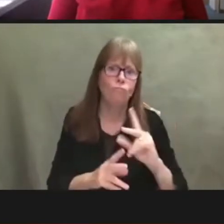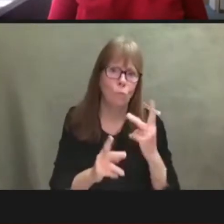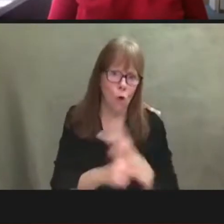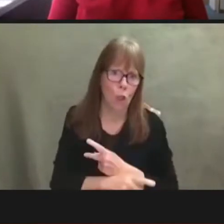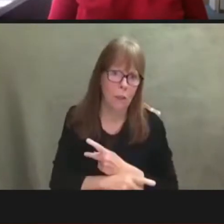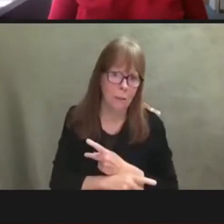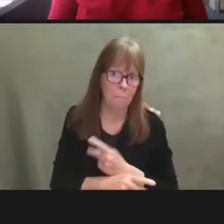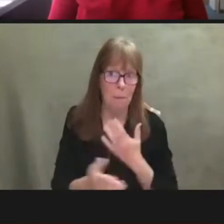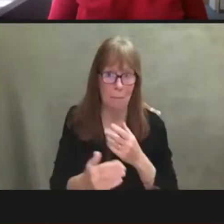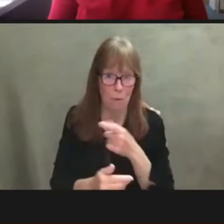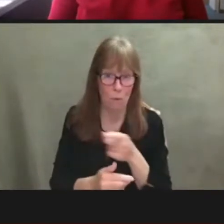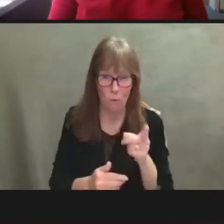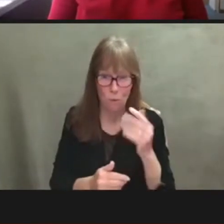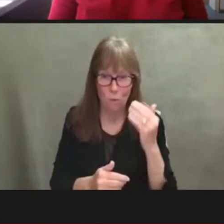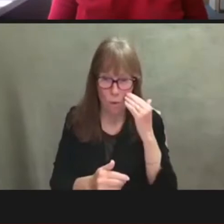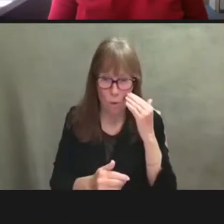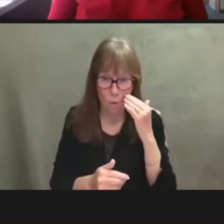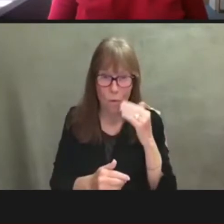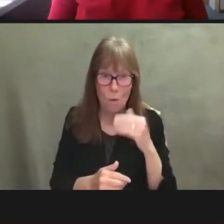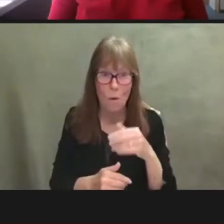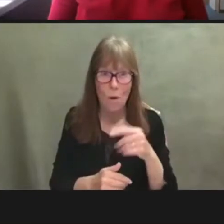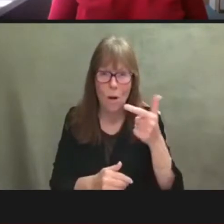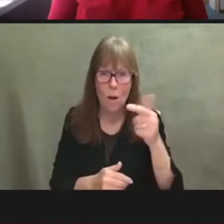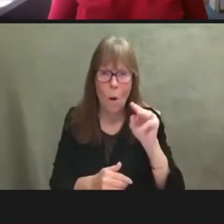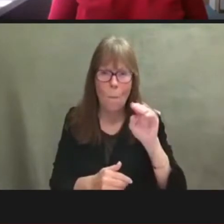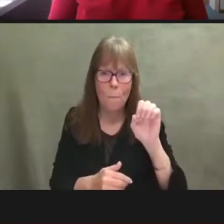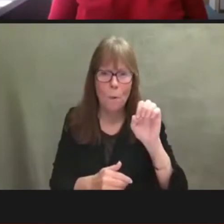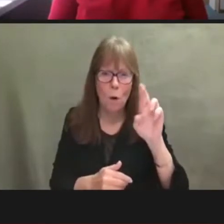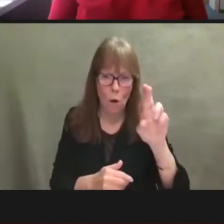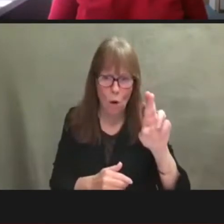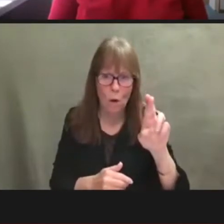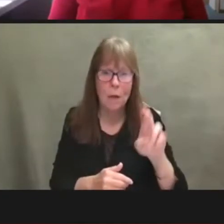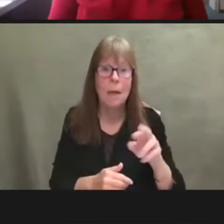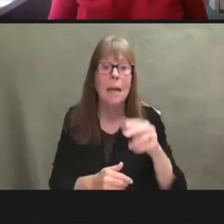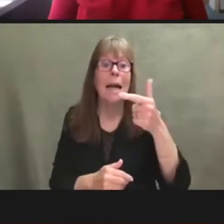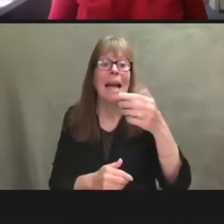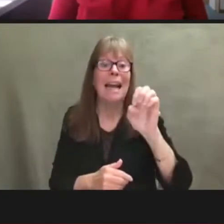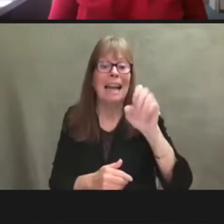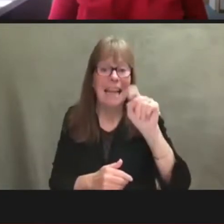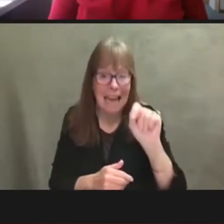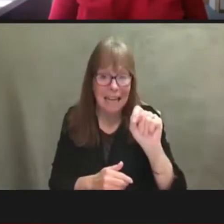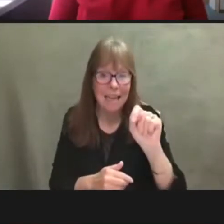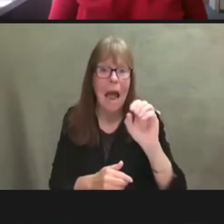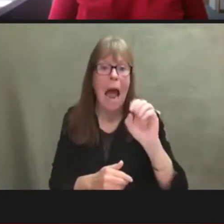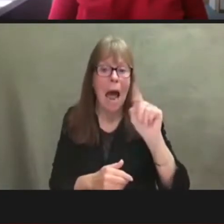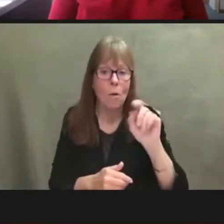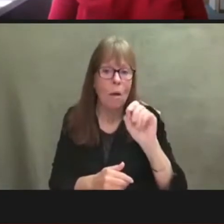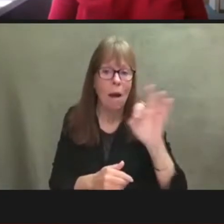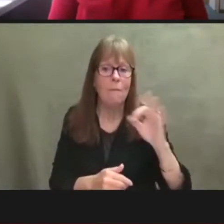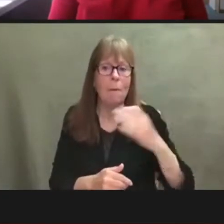Some of you may know the acronym GOMER—get out of my emergency room—which is a stereotype,